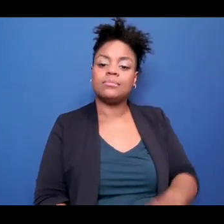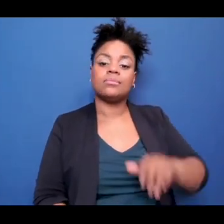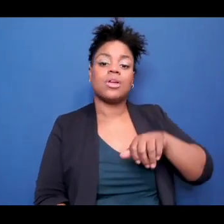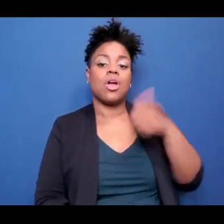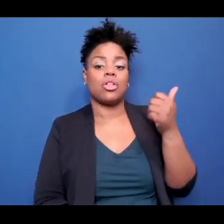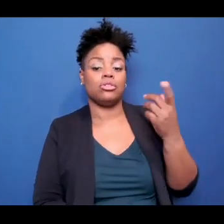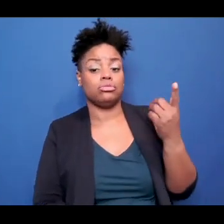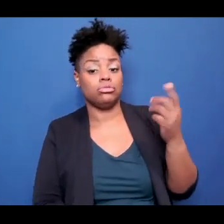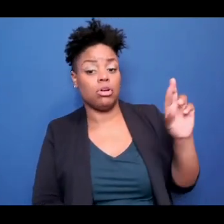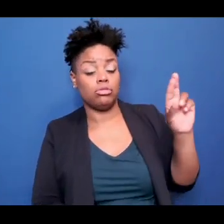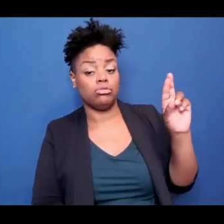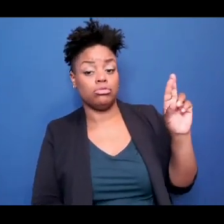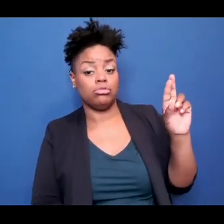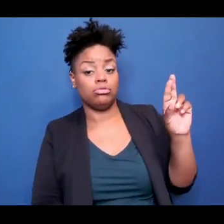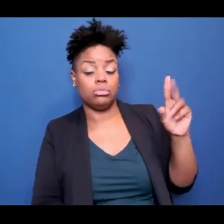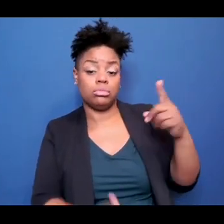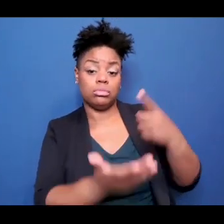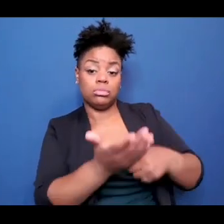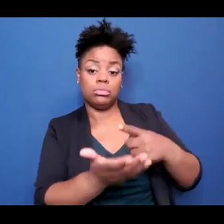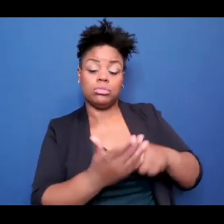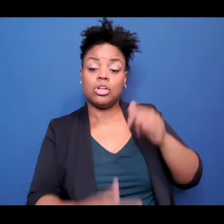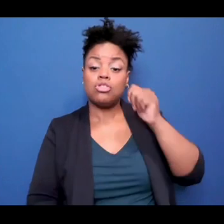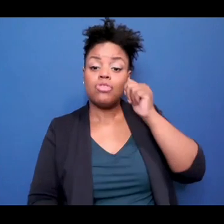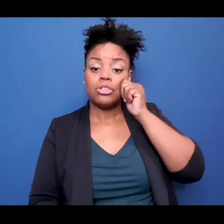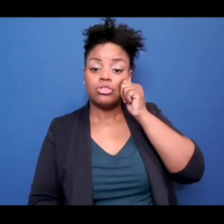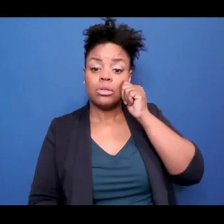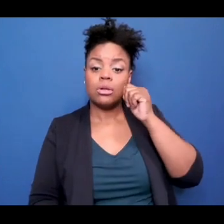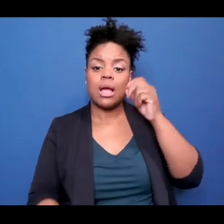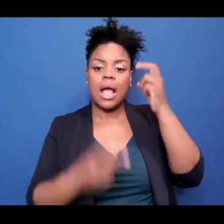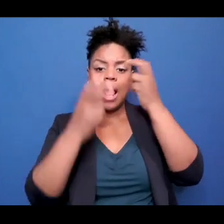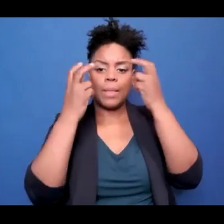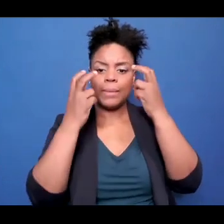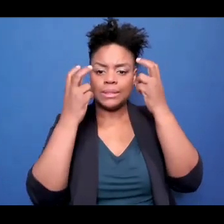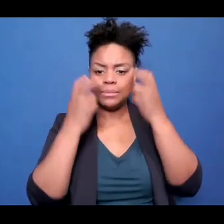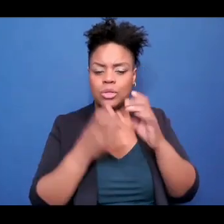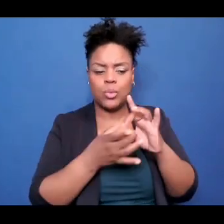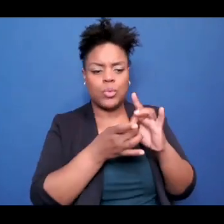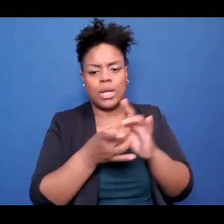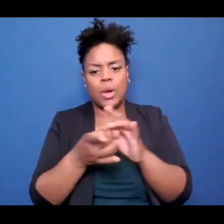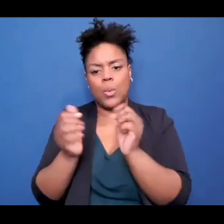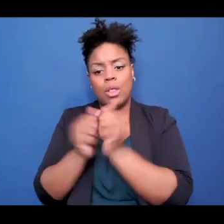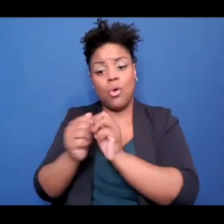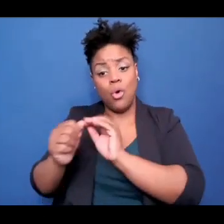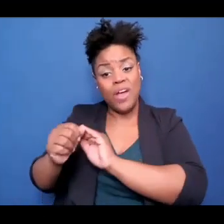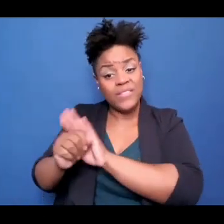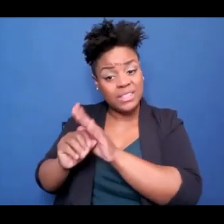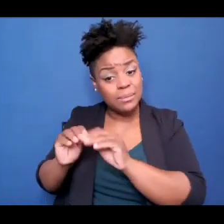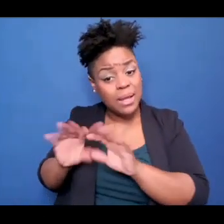DR. WHITNEY IN A PAPER ON RACIAL CAPITALISM AND INEQUITIES IN THE